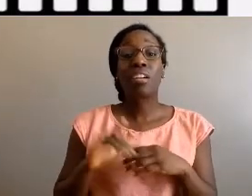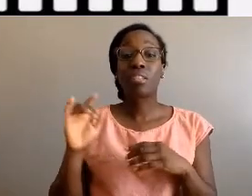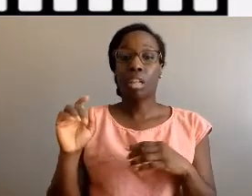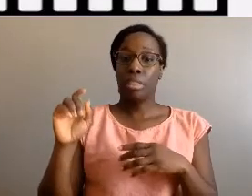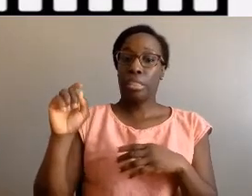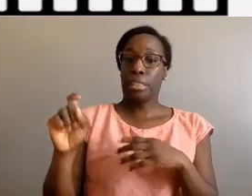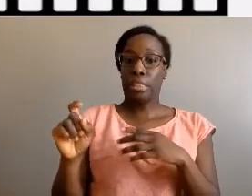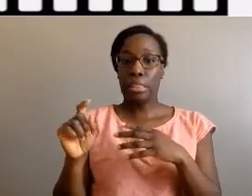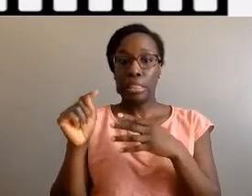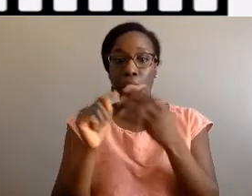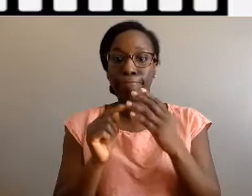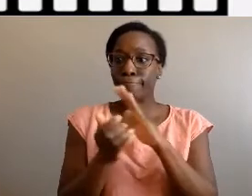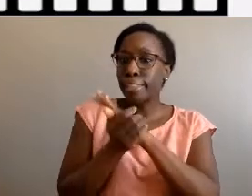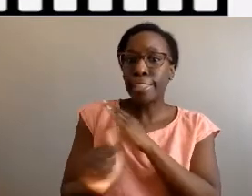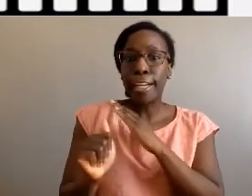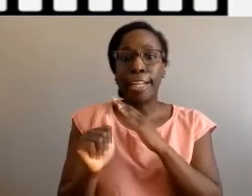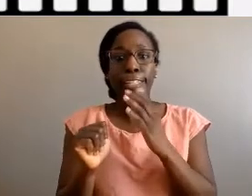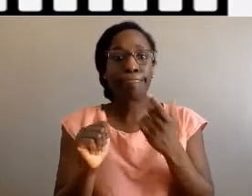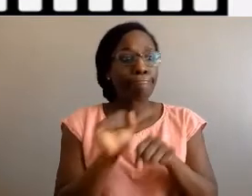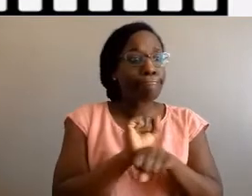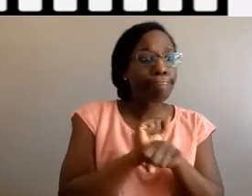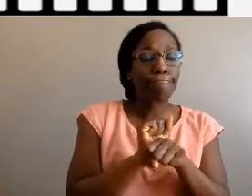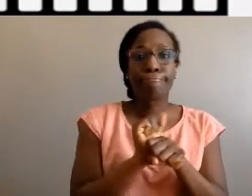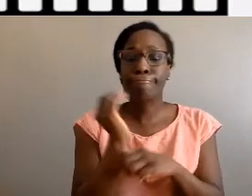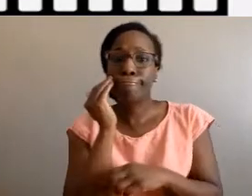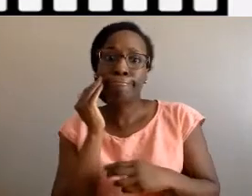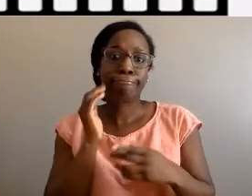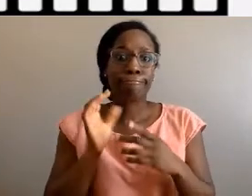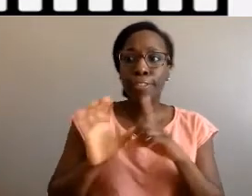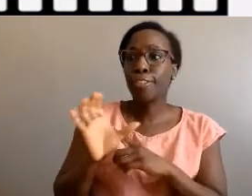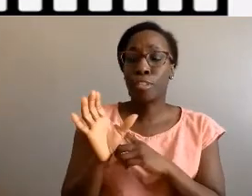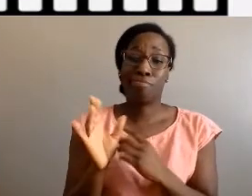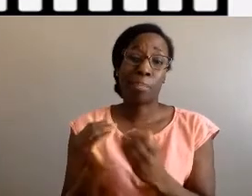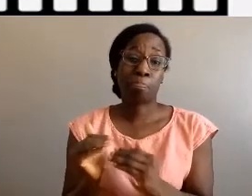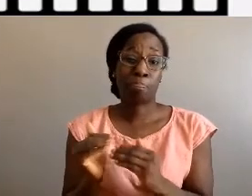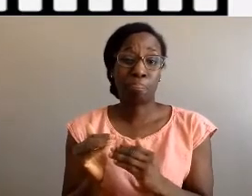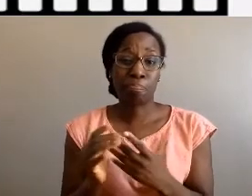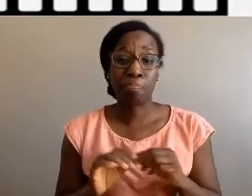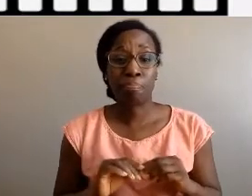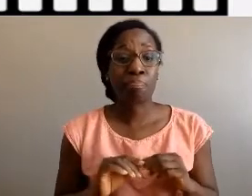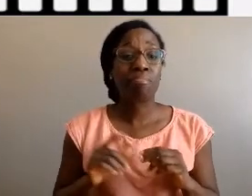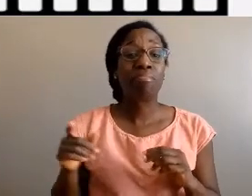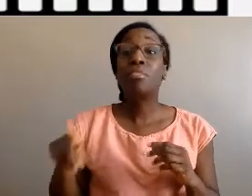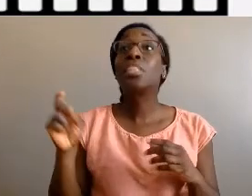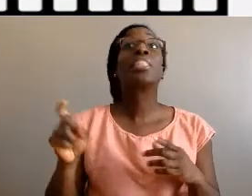workforce and cultural skills they only needed to be literate in that language